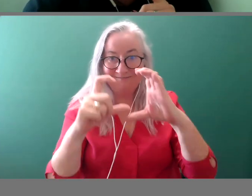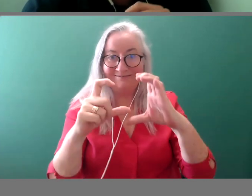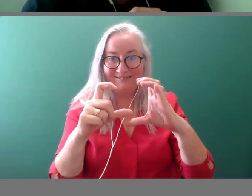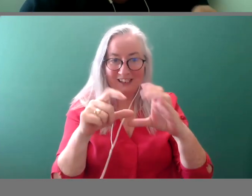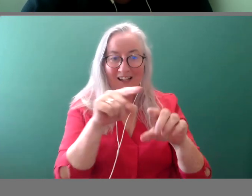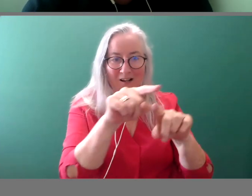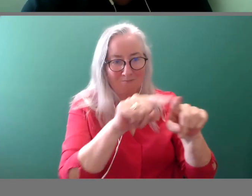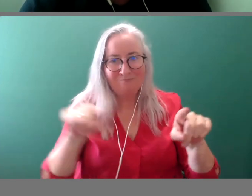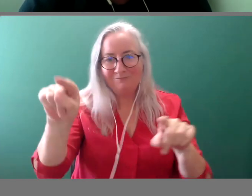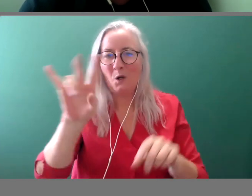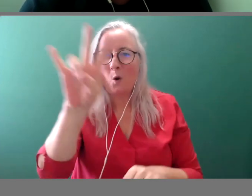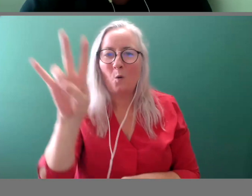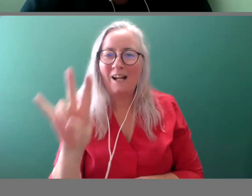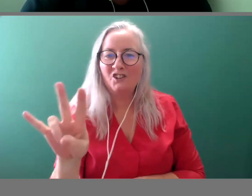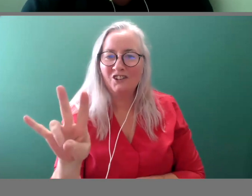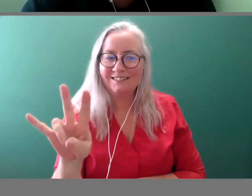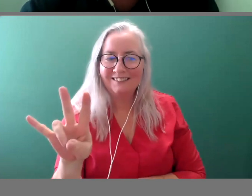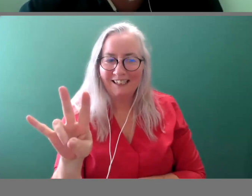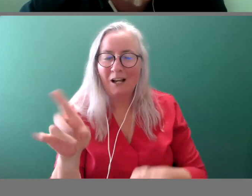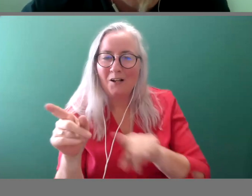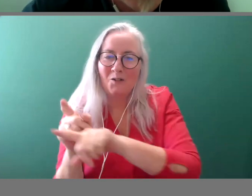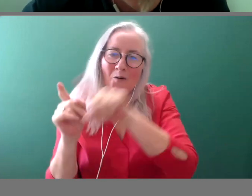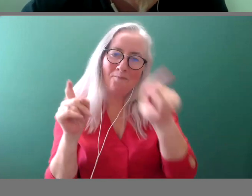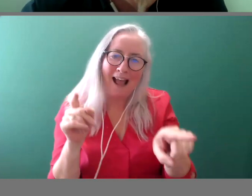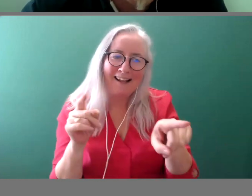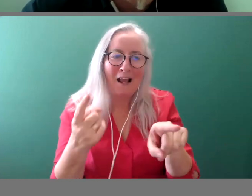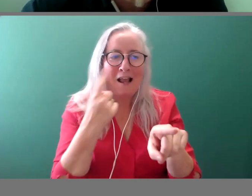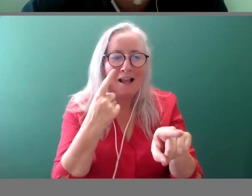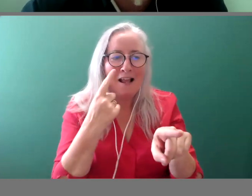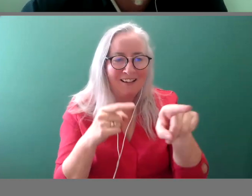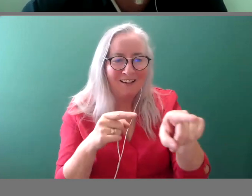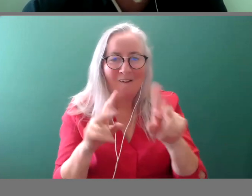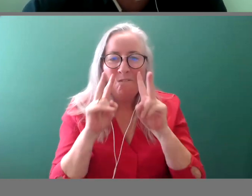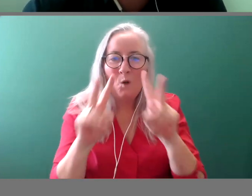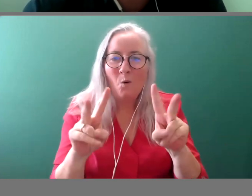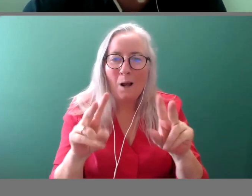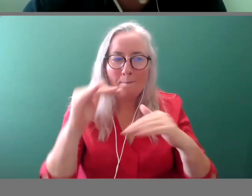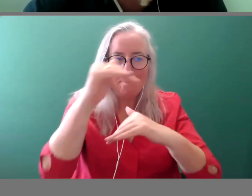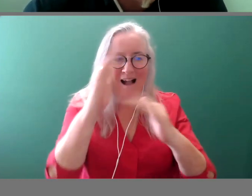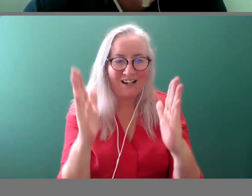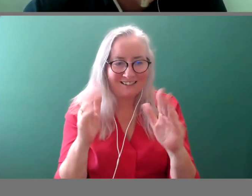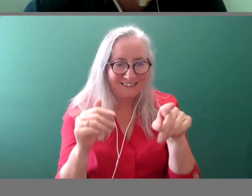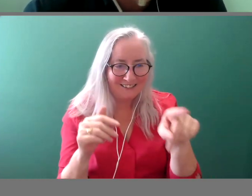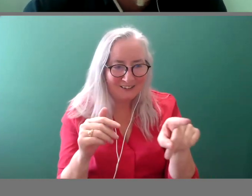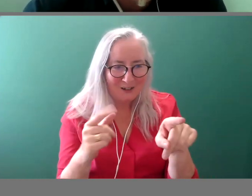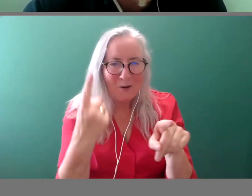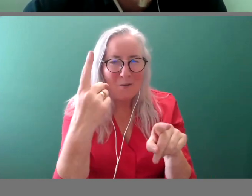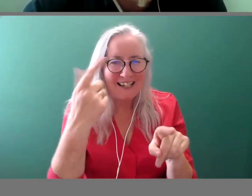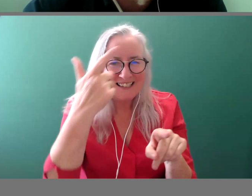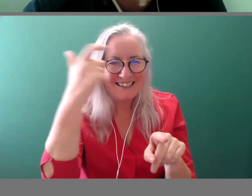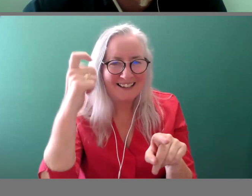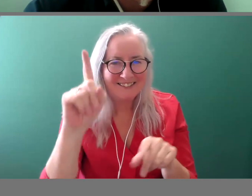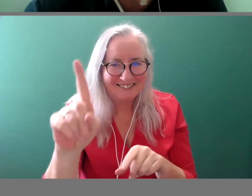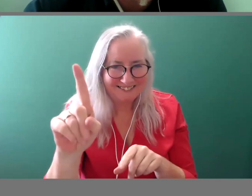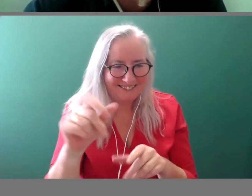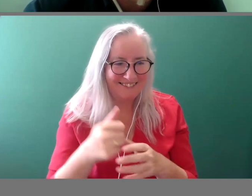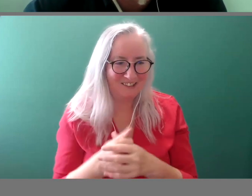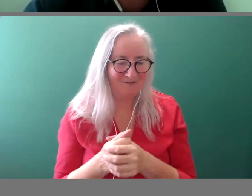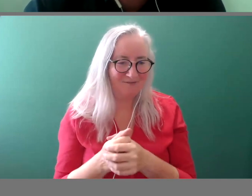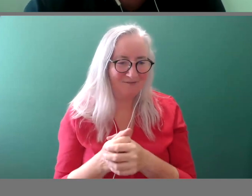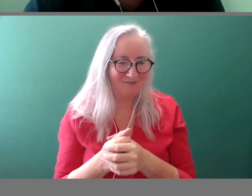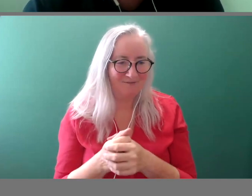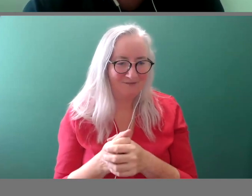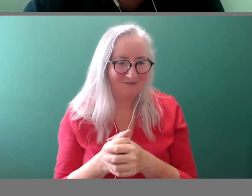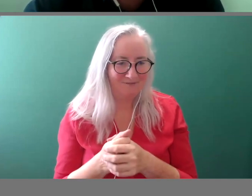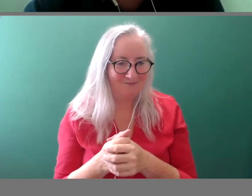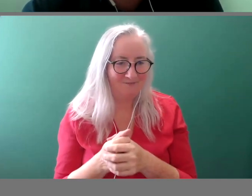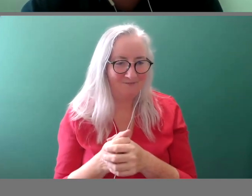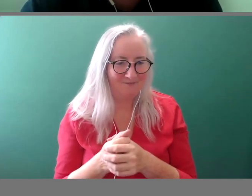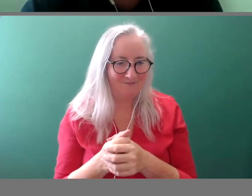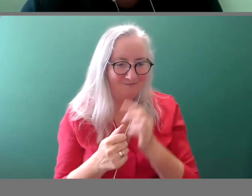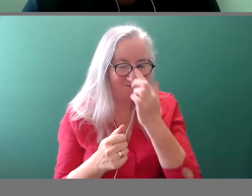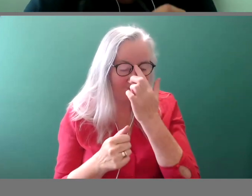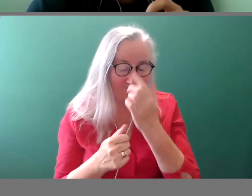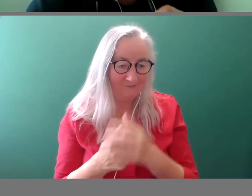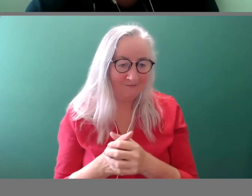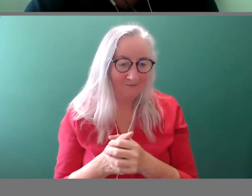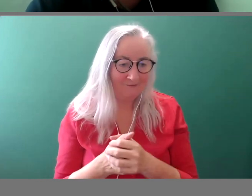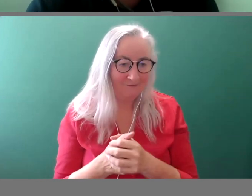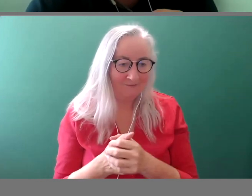and I am going to pop back to the box. I am going to reopen it and I am going to give you a chance